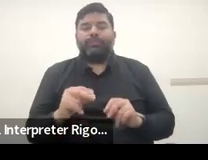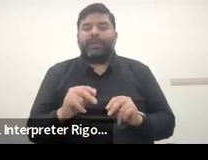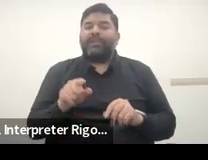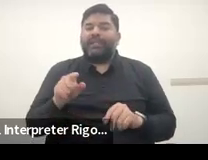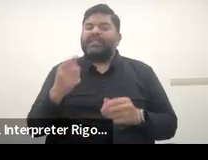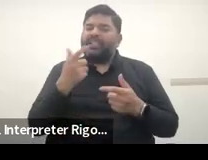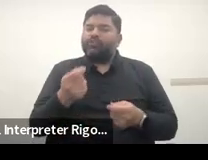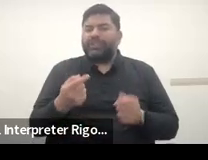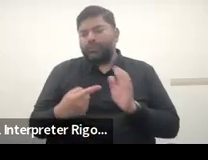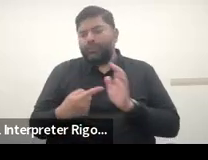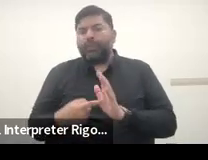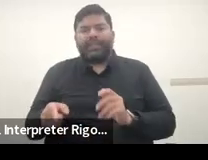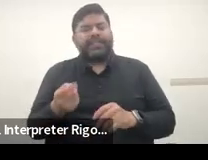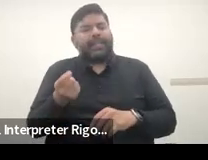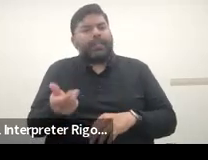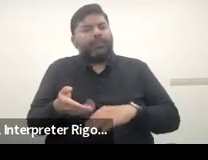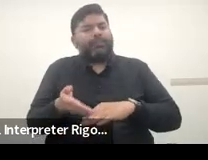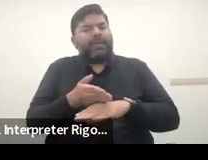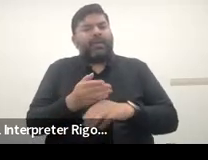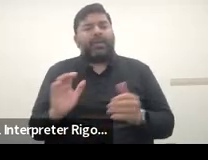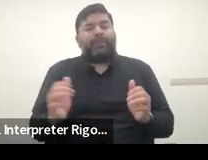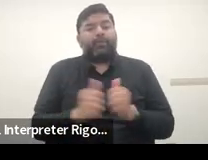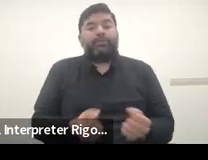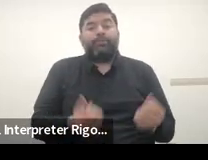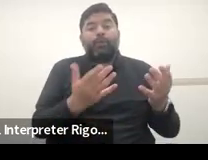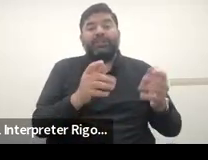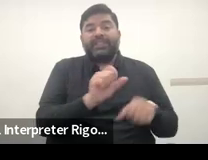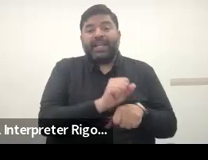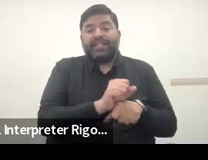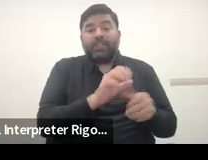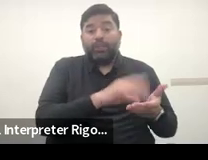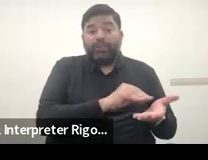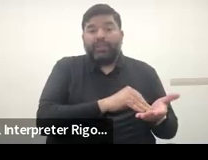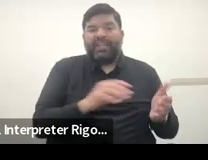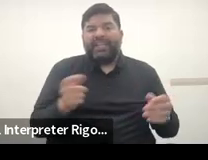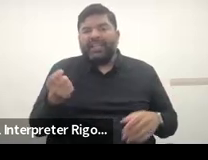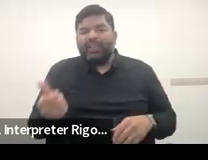than multitask learning and it does slightly better than just learning the model for